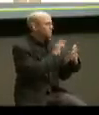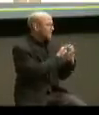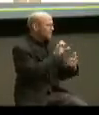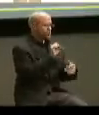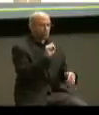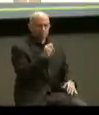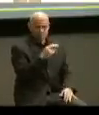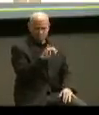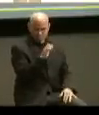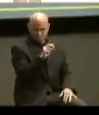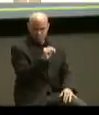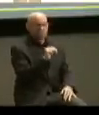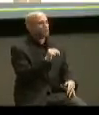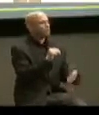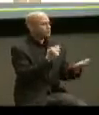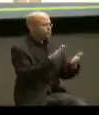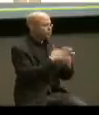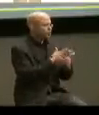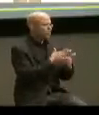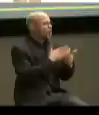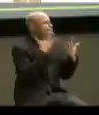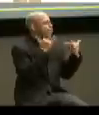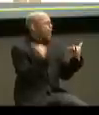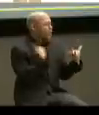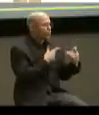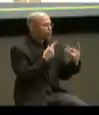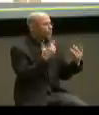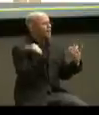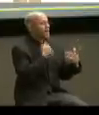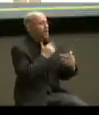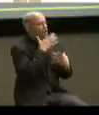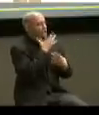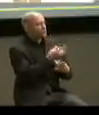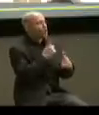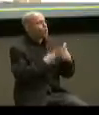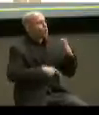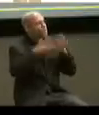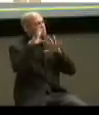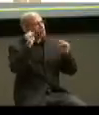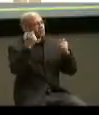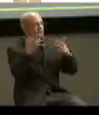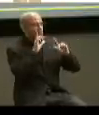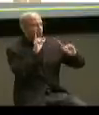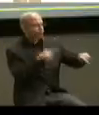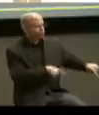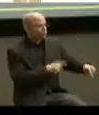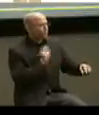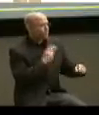REMIND YOU OF SOME OF THE THOUGHTS SHARED EARLY ON, THAT'S WHY WE ARE DOING THIS AND WHAT THE PRESIDENT CHARGED US WITH.